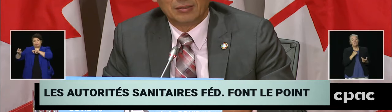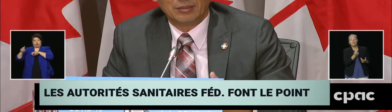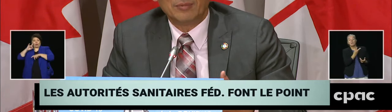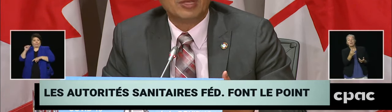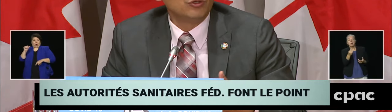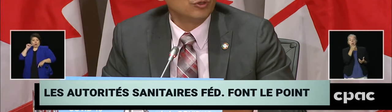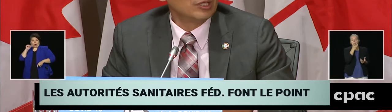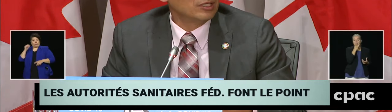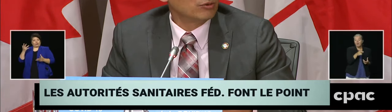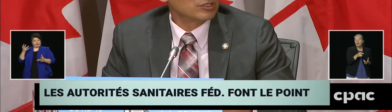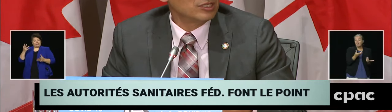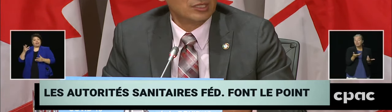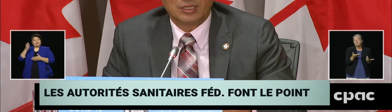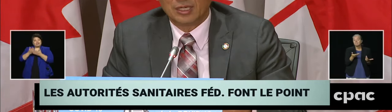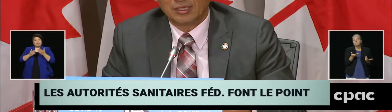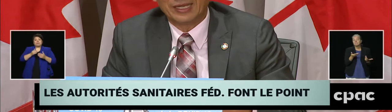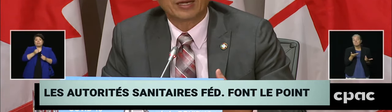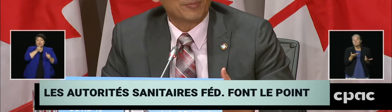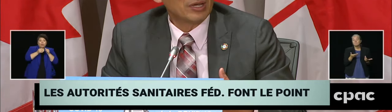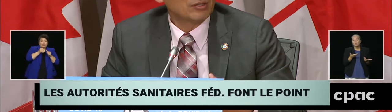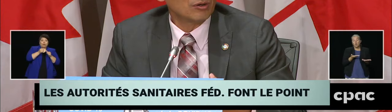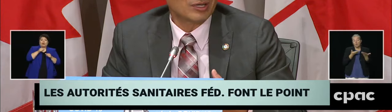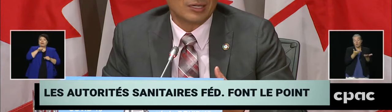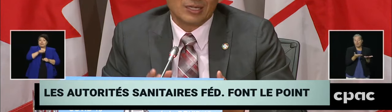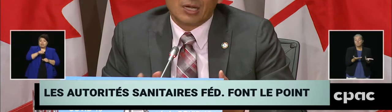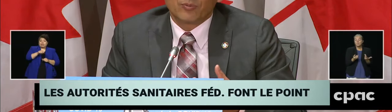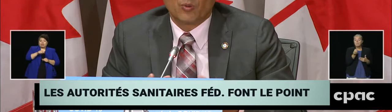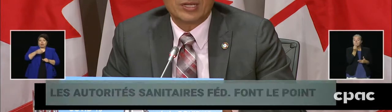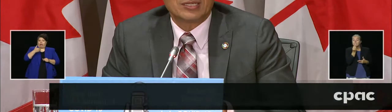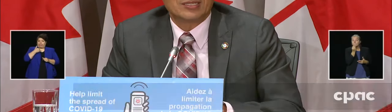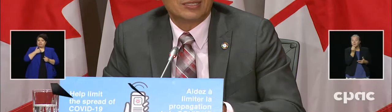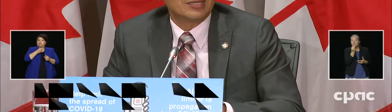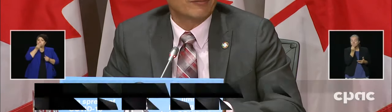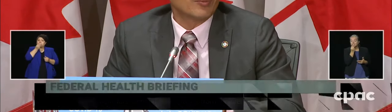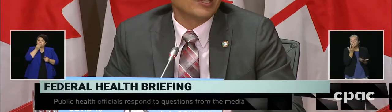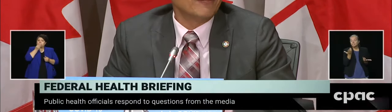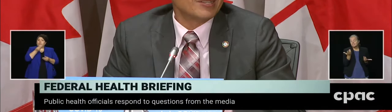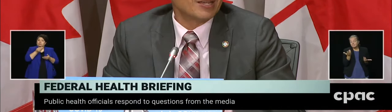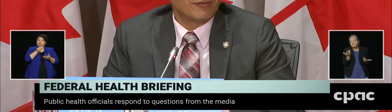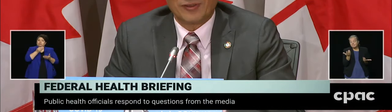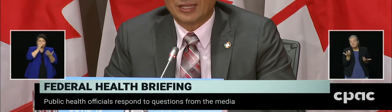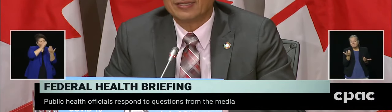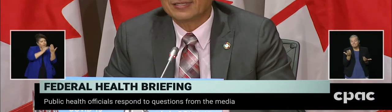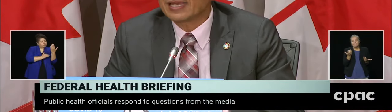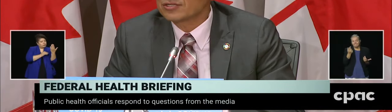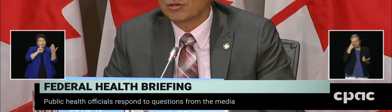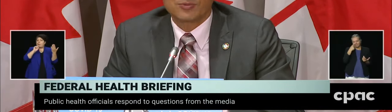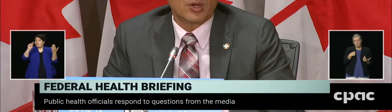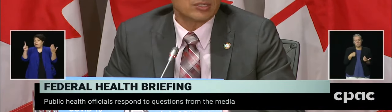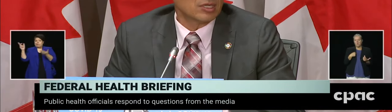BAR, AND THERE ARE A NUMBER OF